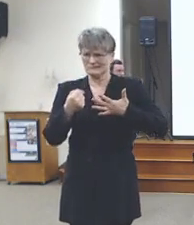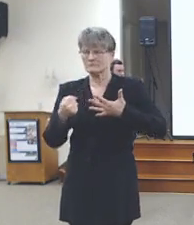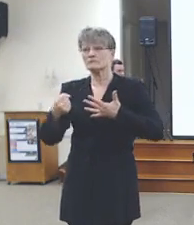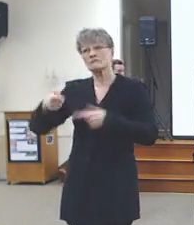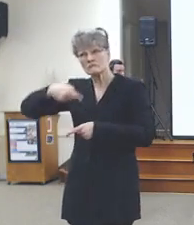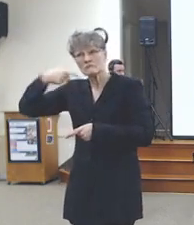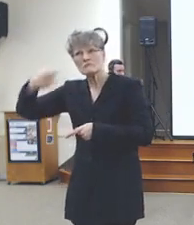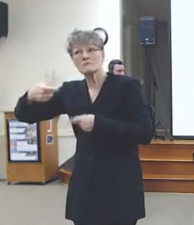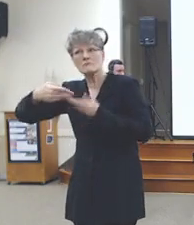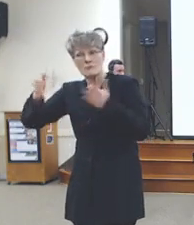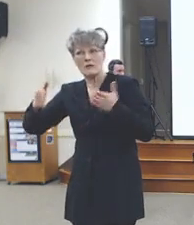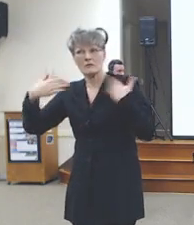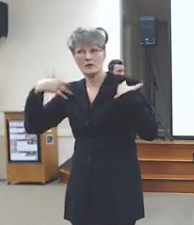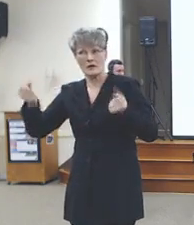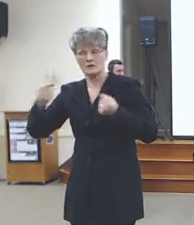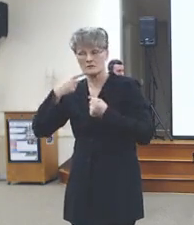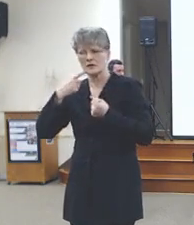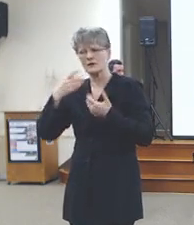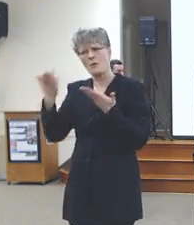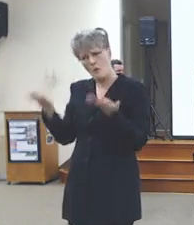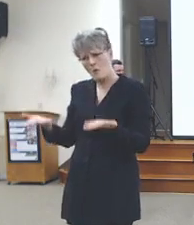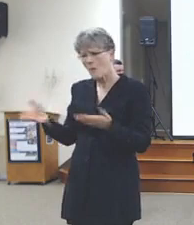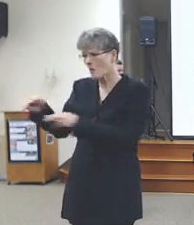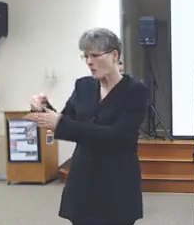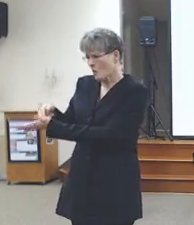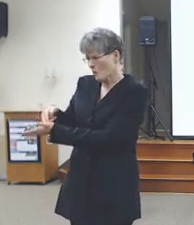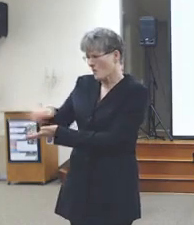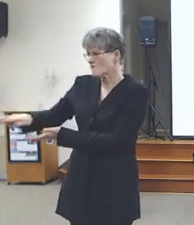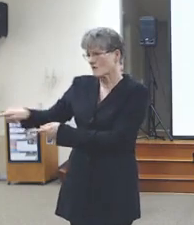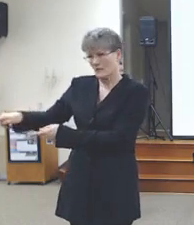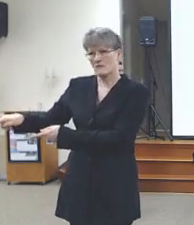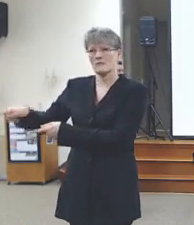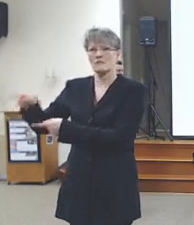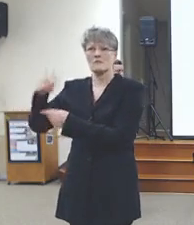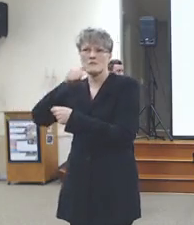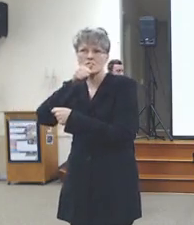go ahead and refer those folks to a private laboratory and those labs are